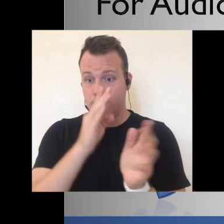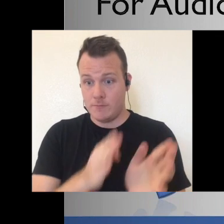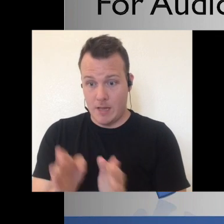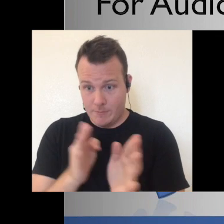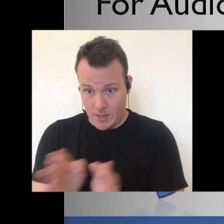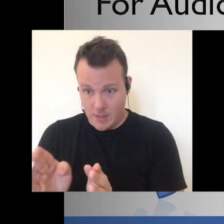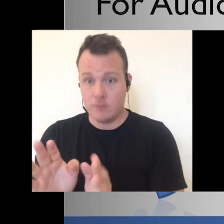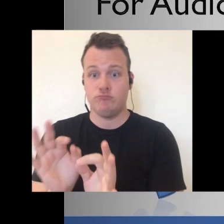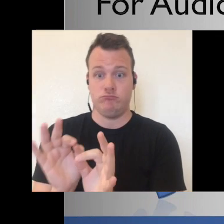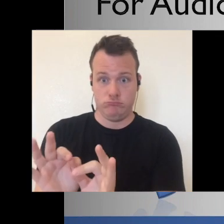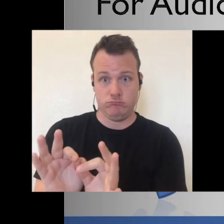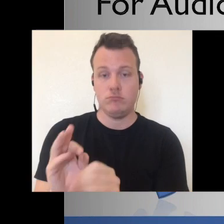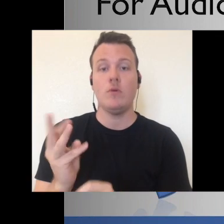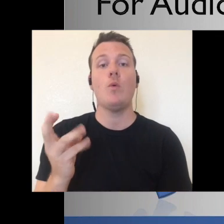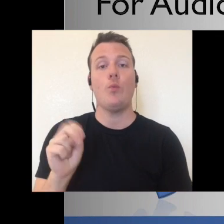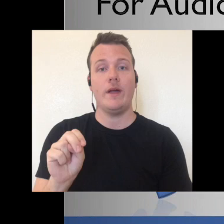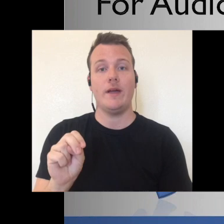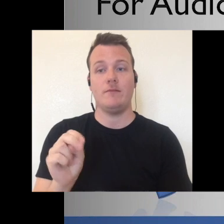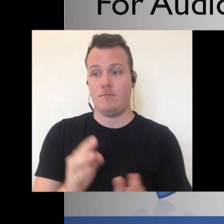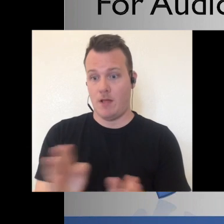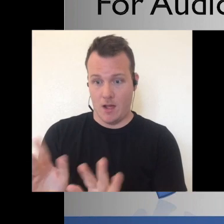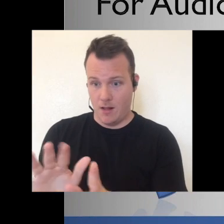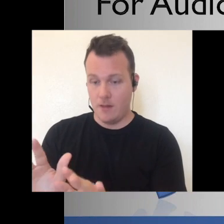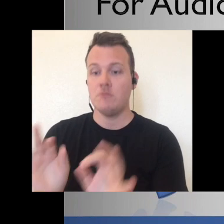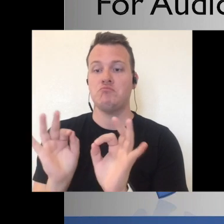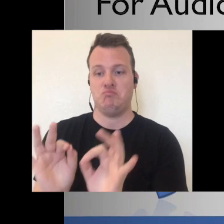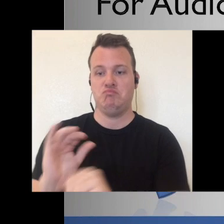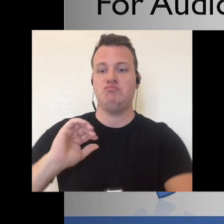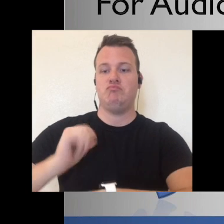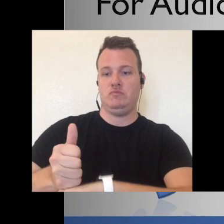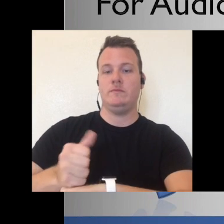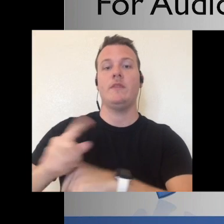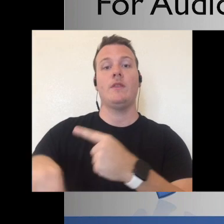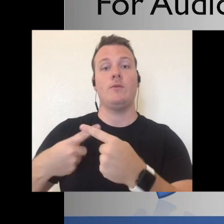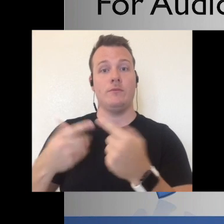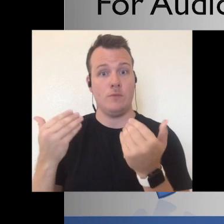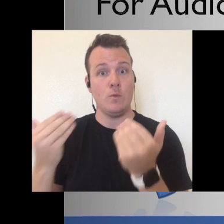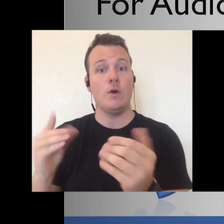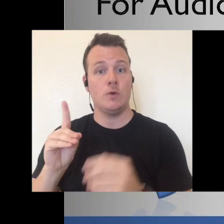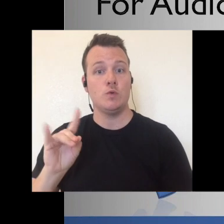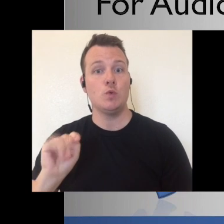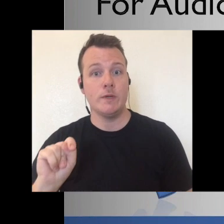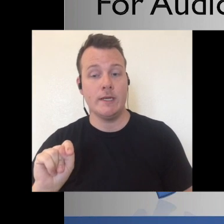usually after you have a plan, then you- once you execute that plan, then you can